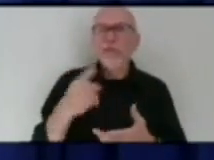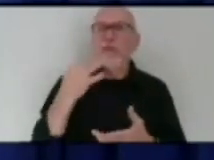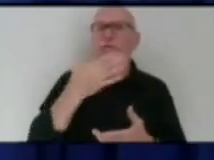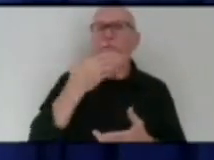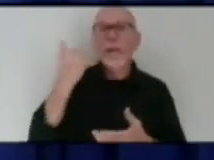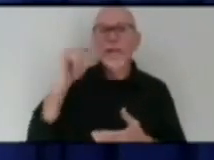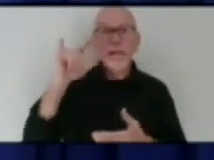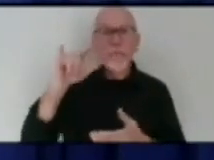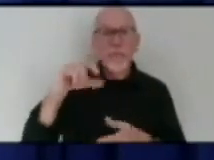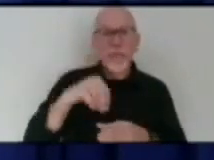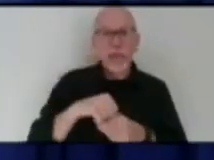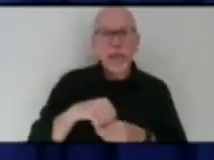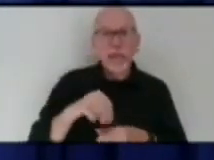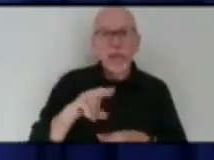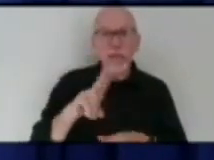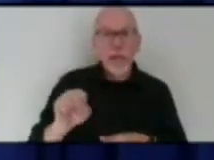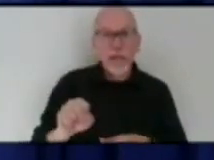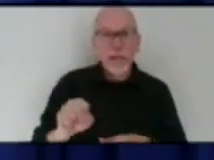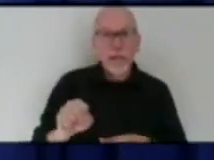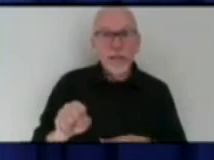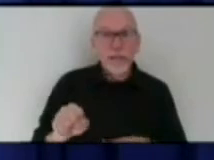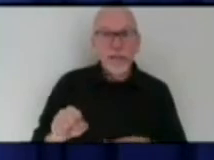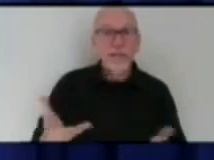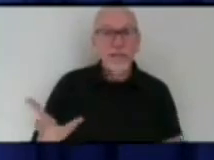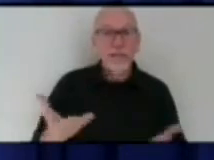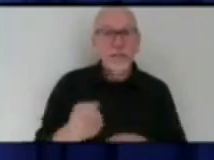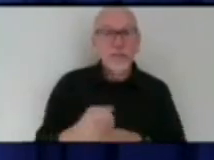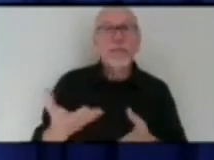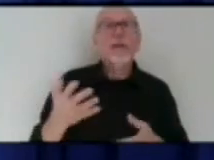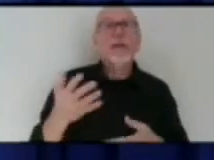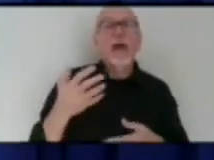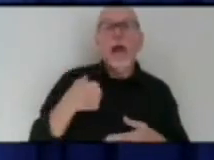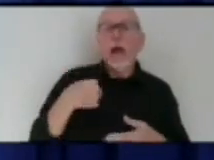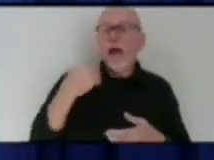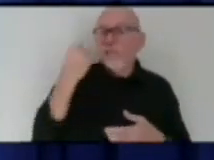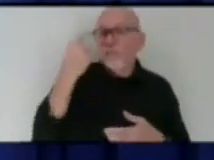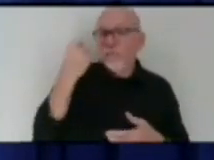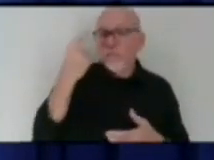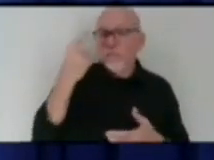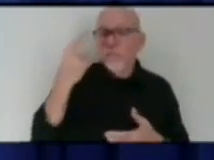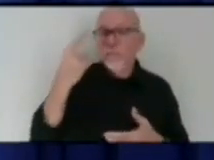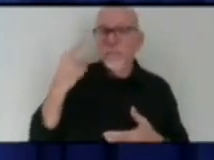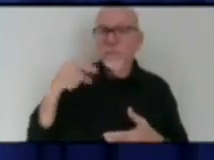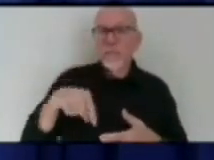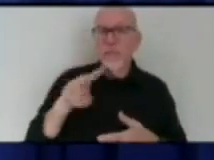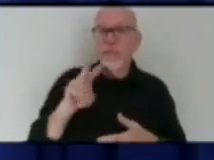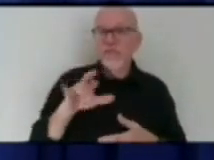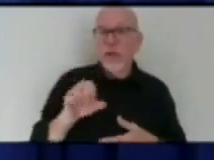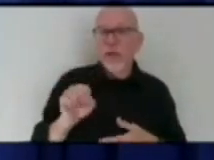years straight ranked I get that this virus has taken a toll on our